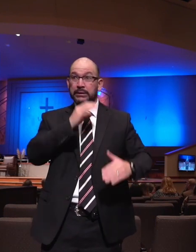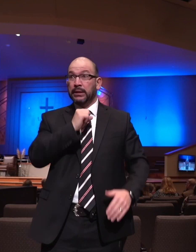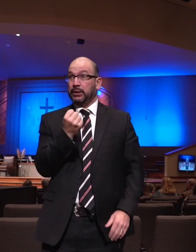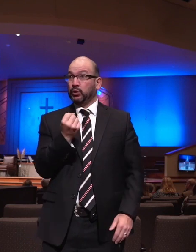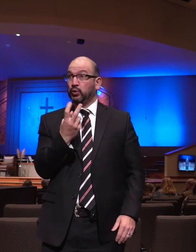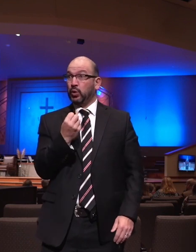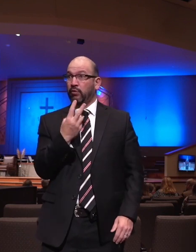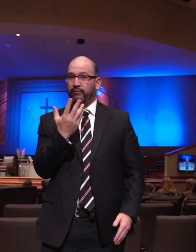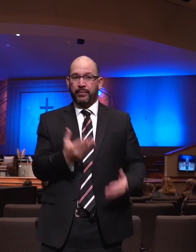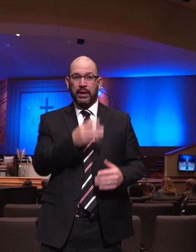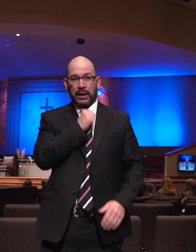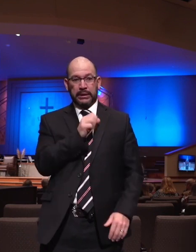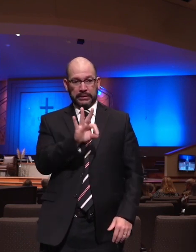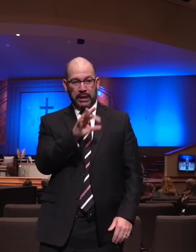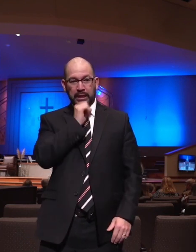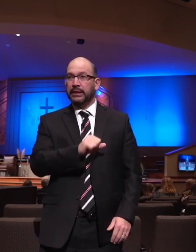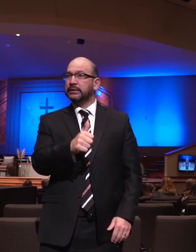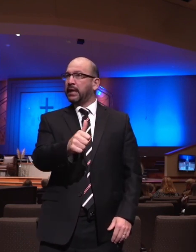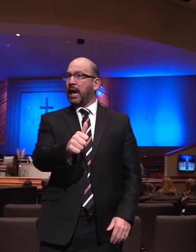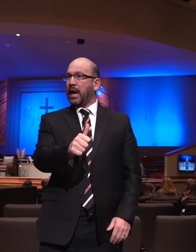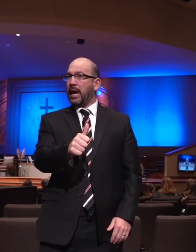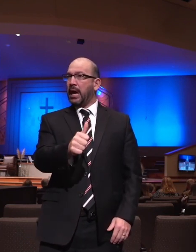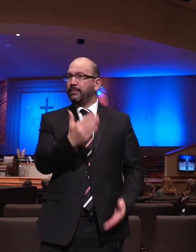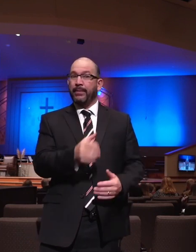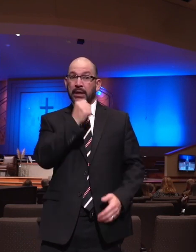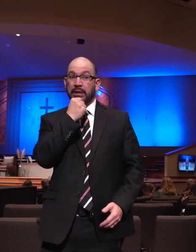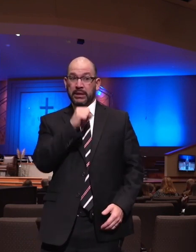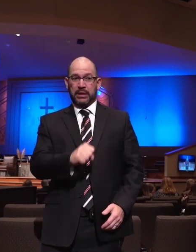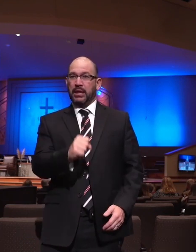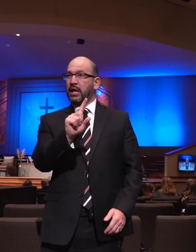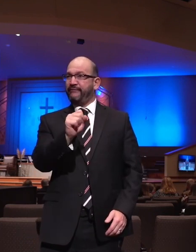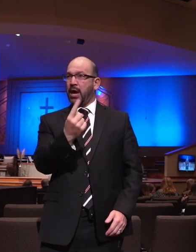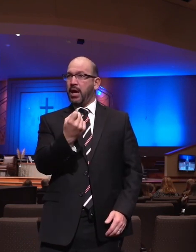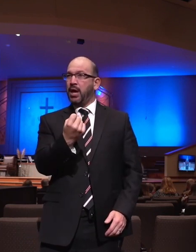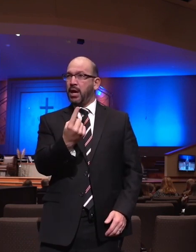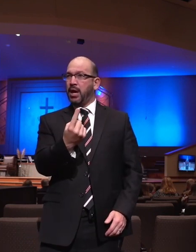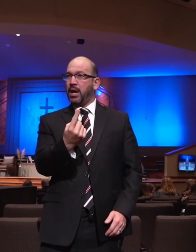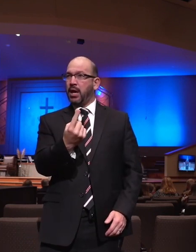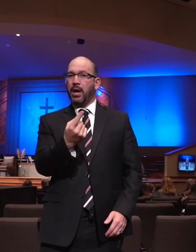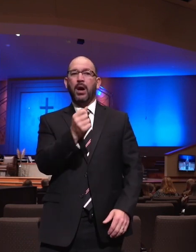probably 9 10 or at the most 11 years old and she is working as the handmaid